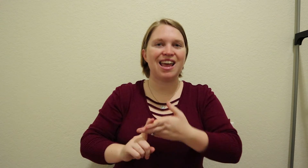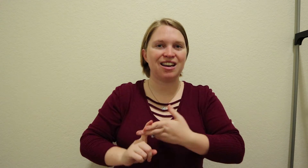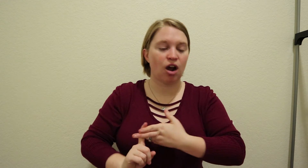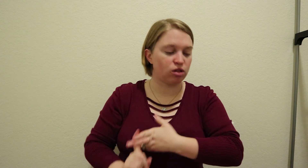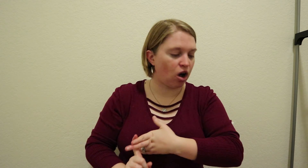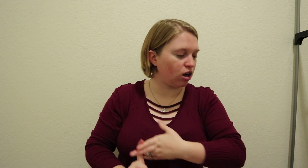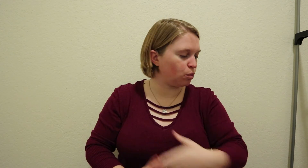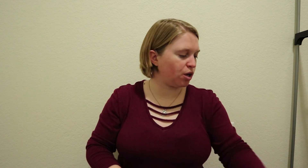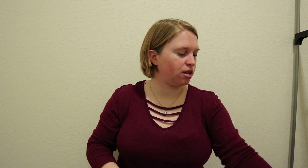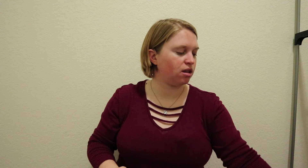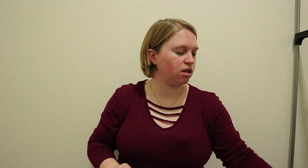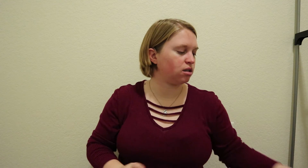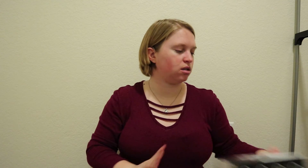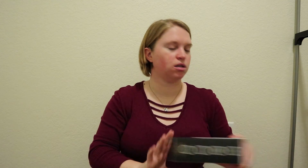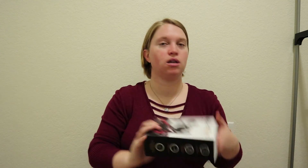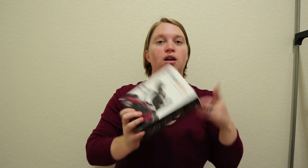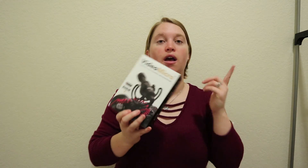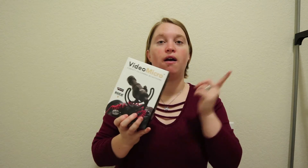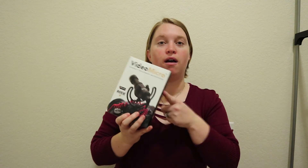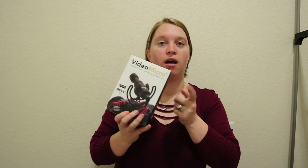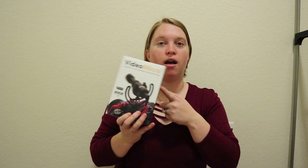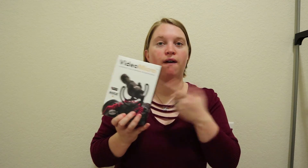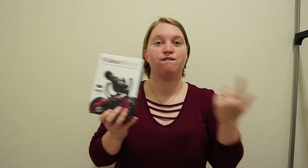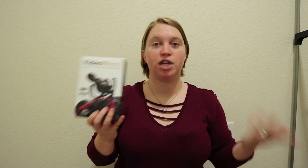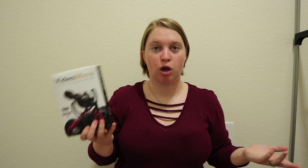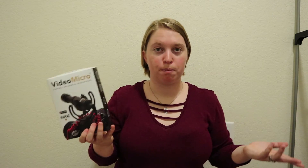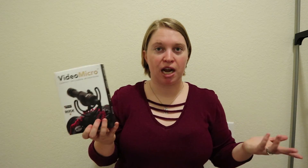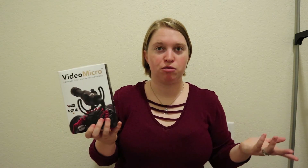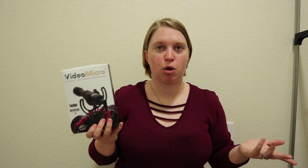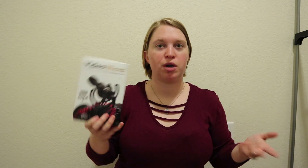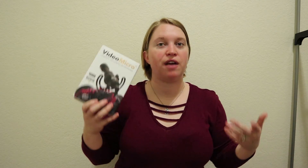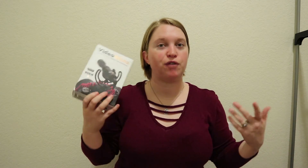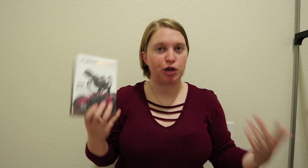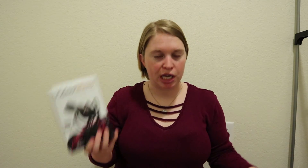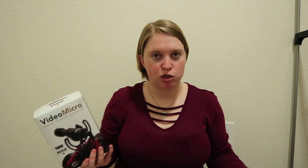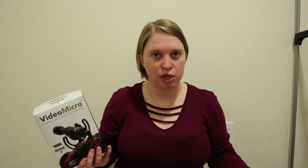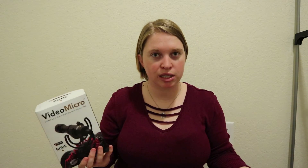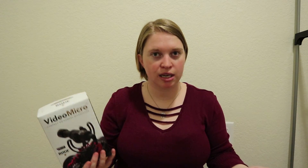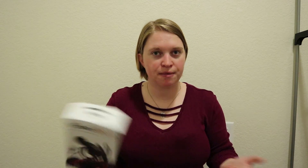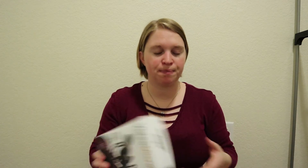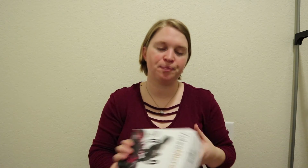along with this videomicro if you're interested